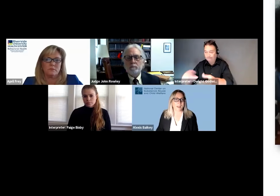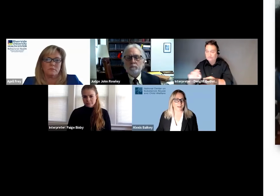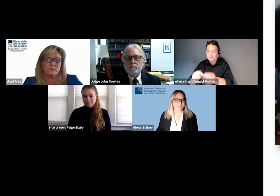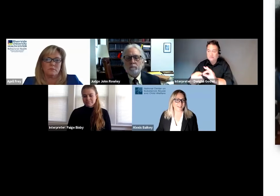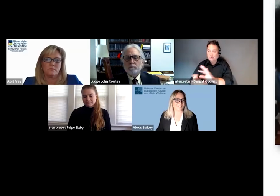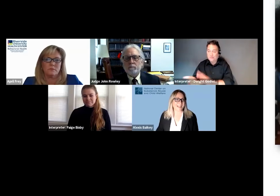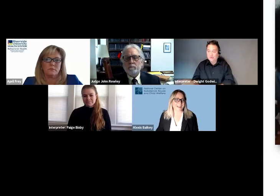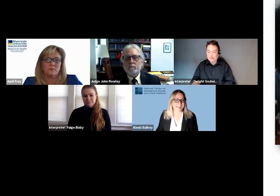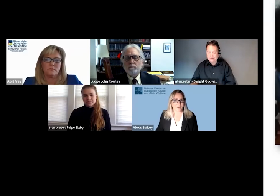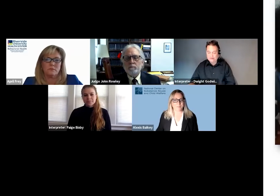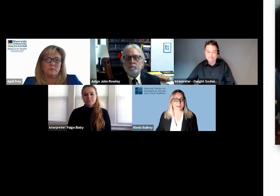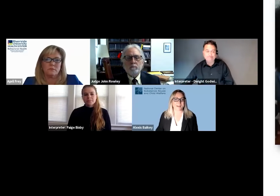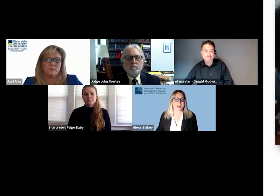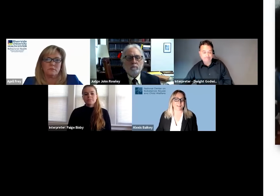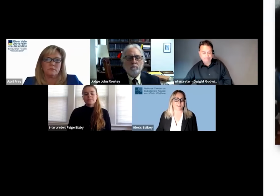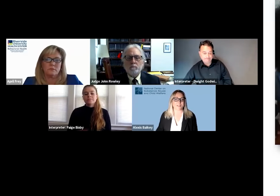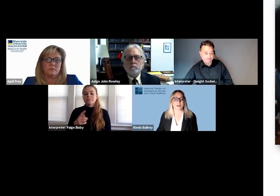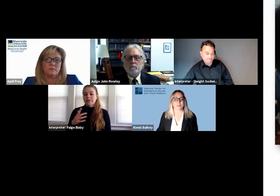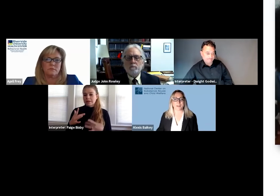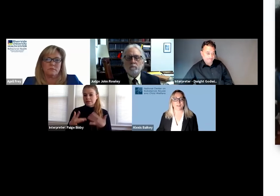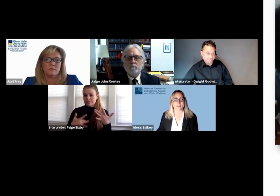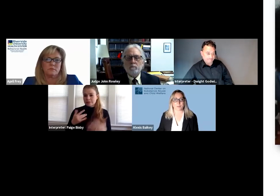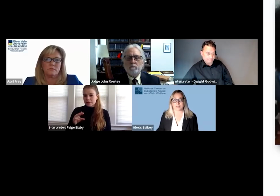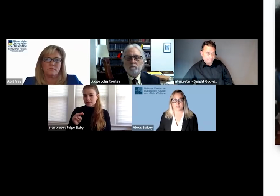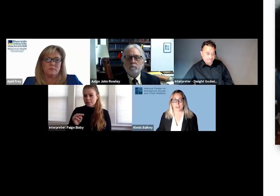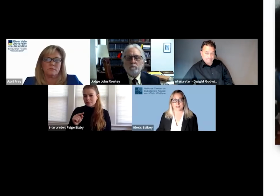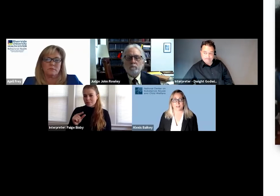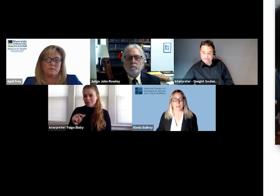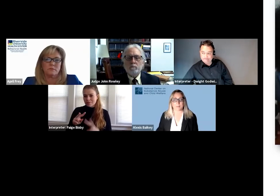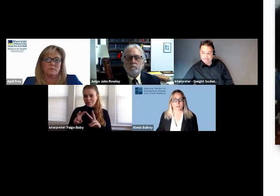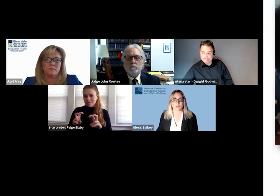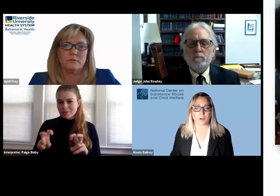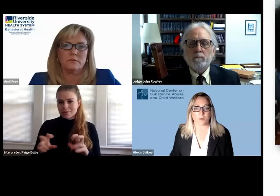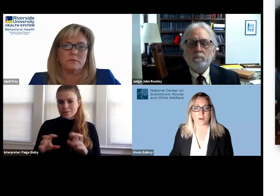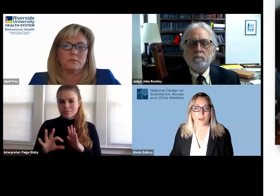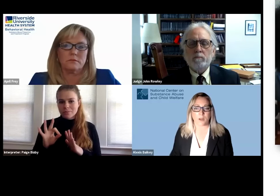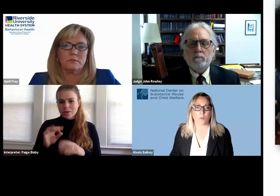And exciting, meta-analysis found that parents that participated in the family treatment court